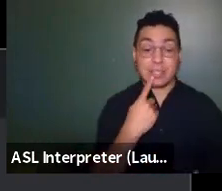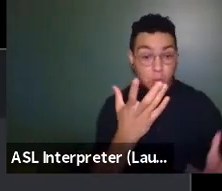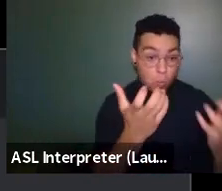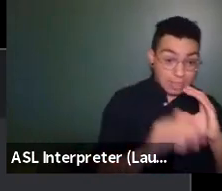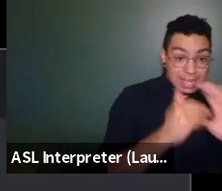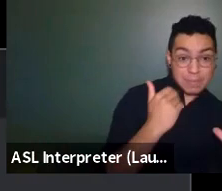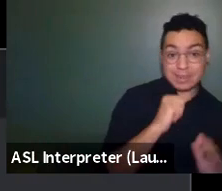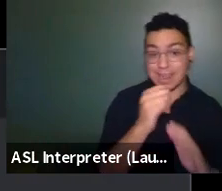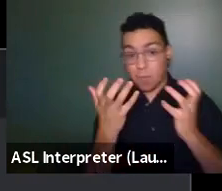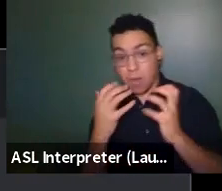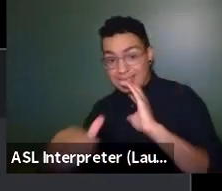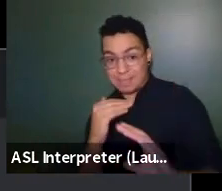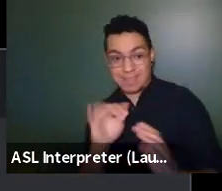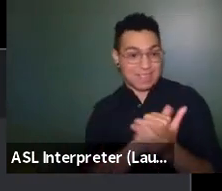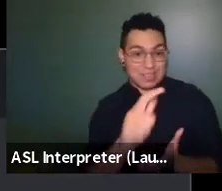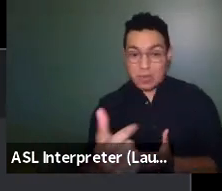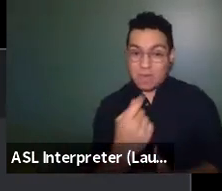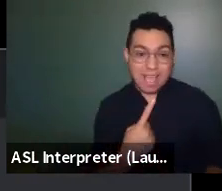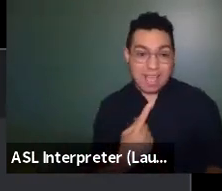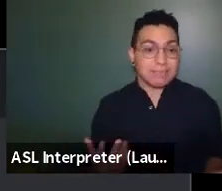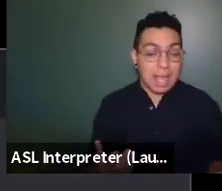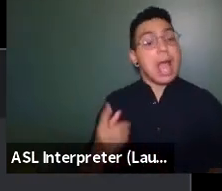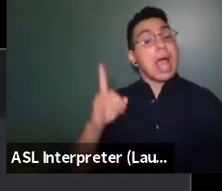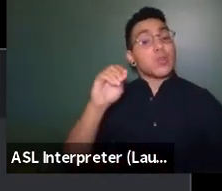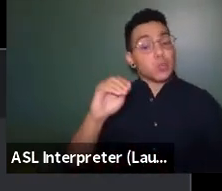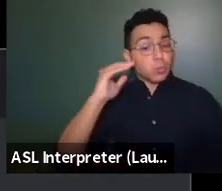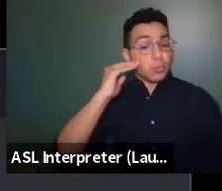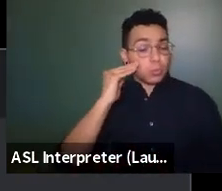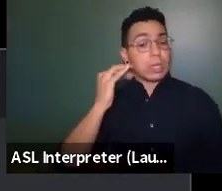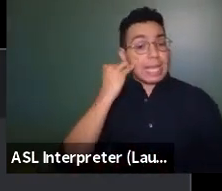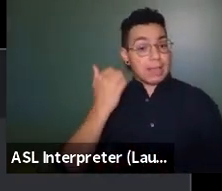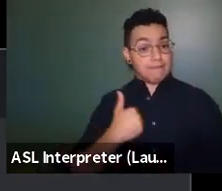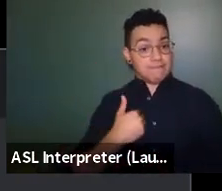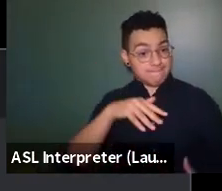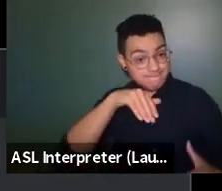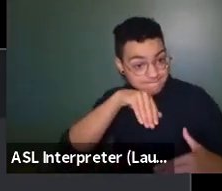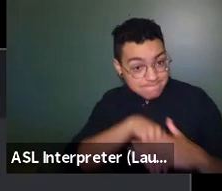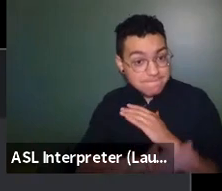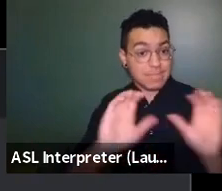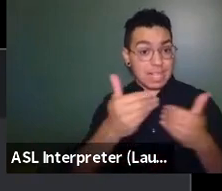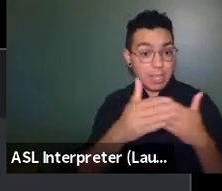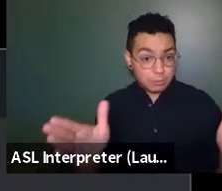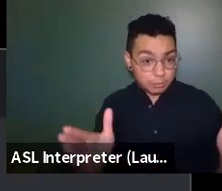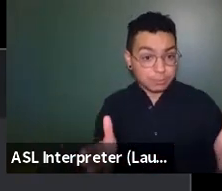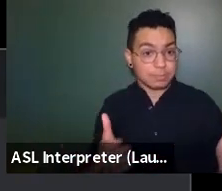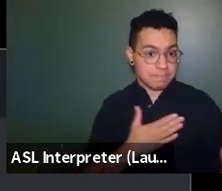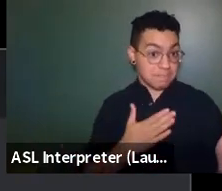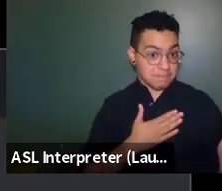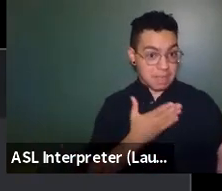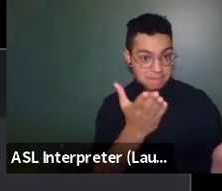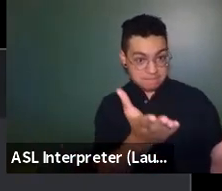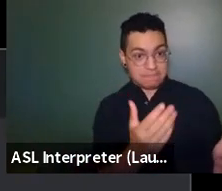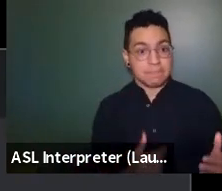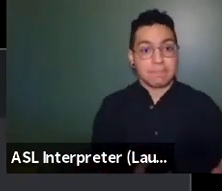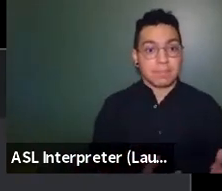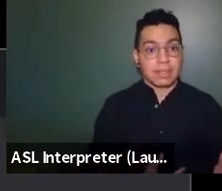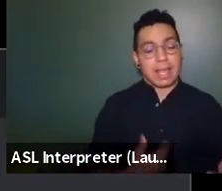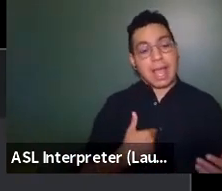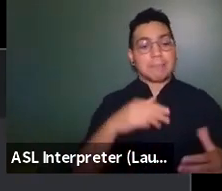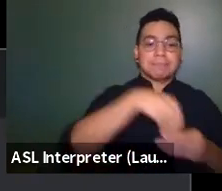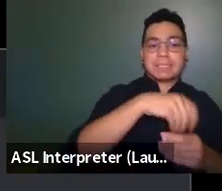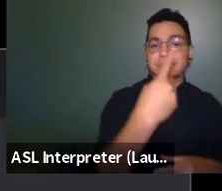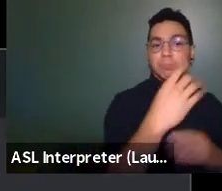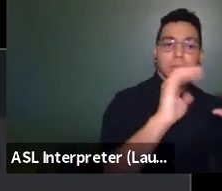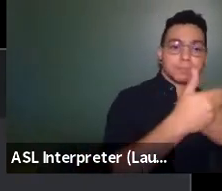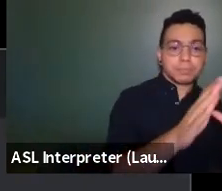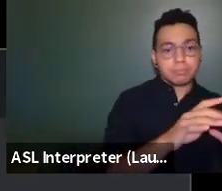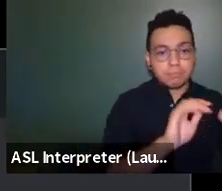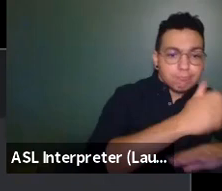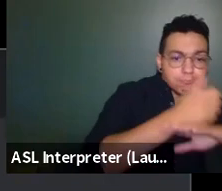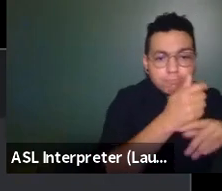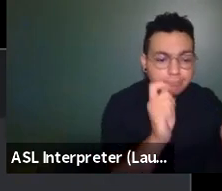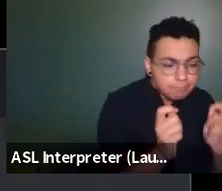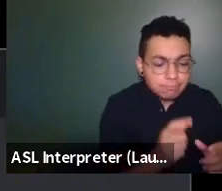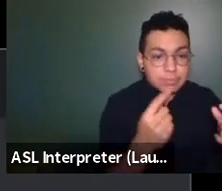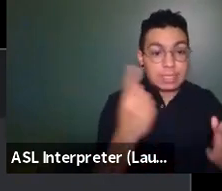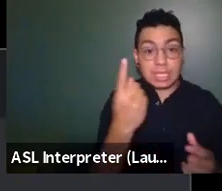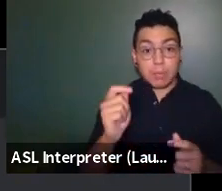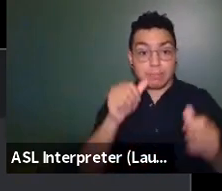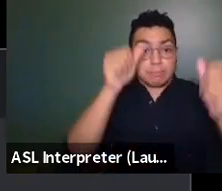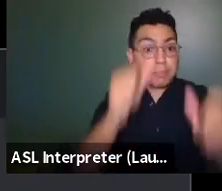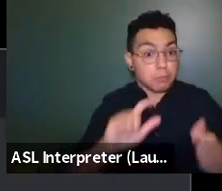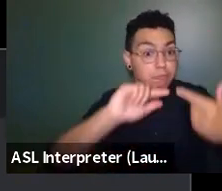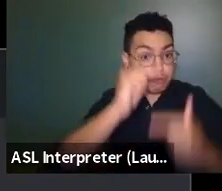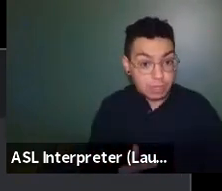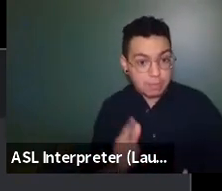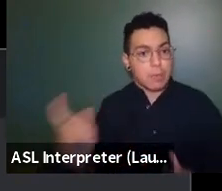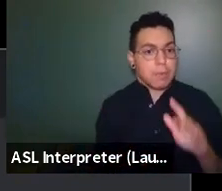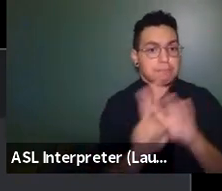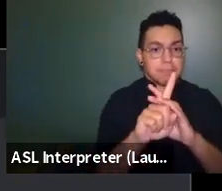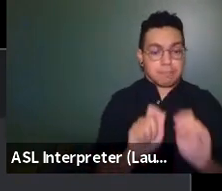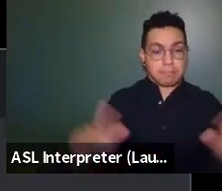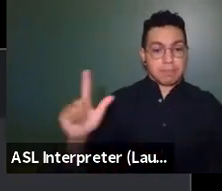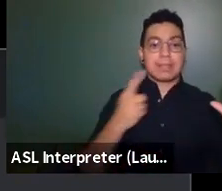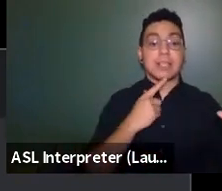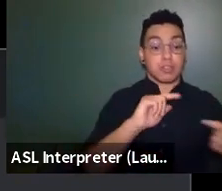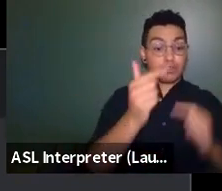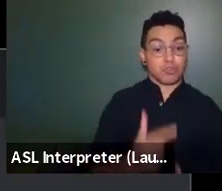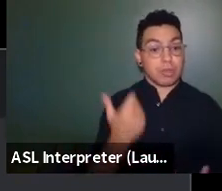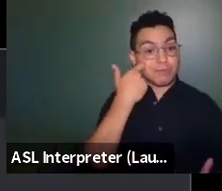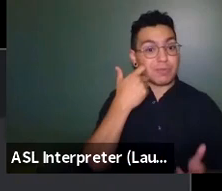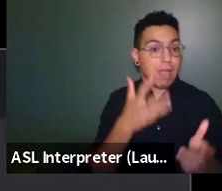ESD 112 - Katherine Livick: What I do know is that if I'm in Classroom and I'm actually here, like say I'm in this classroom and somebody post something on the stream, it'll pop up a little thing at the bottom that says stream has been updated so that I know.